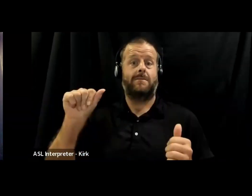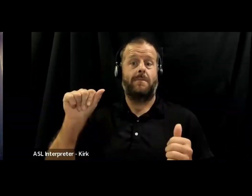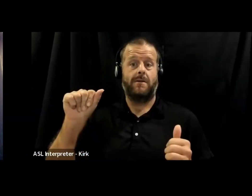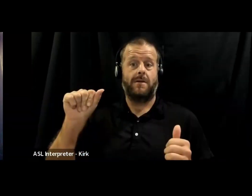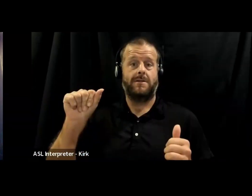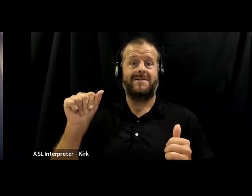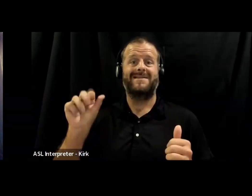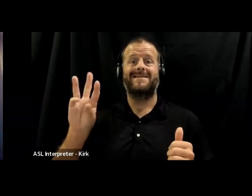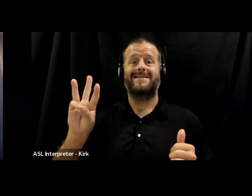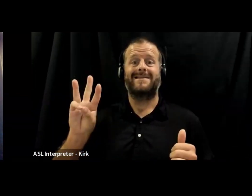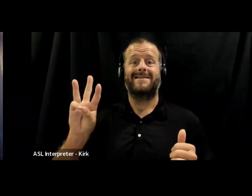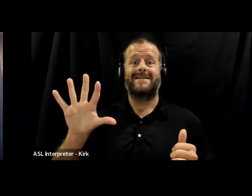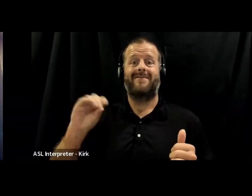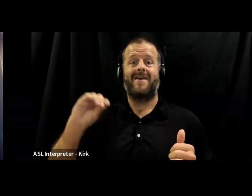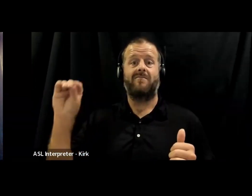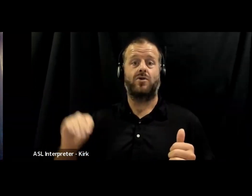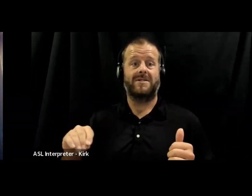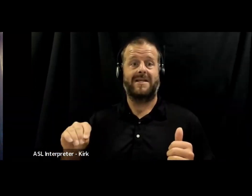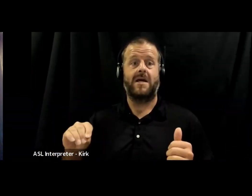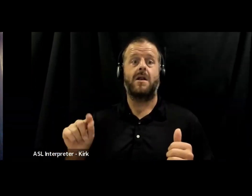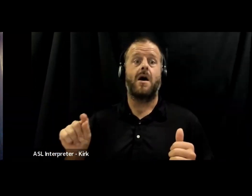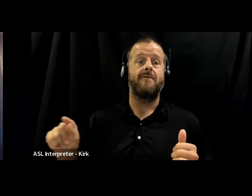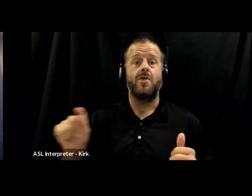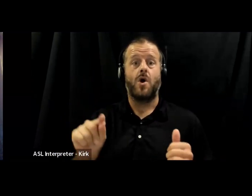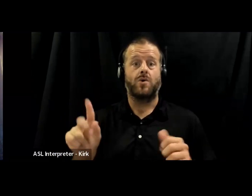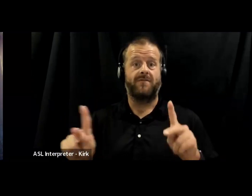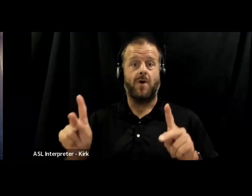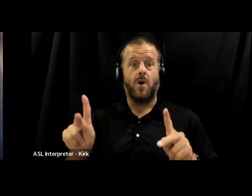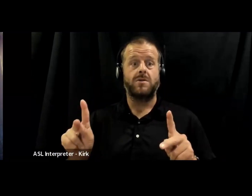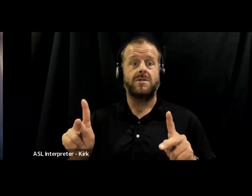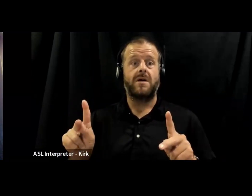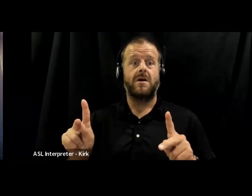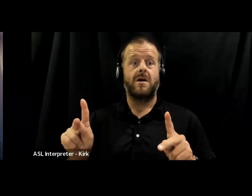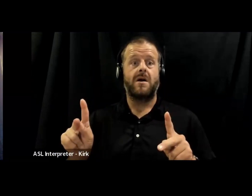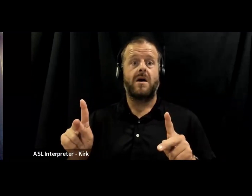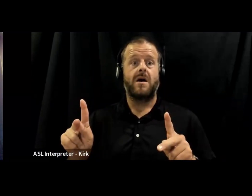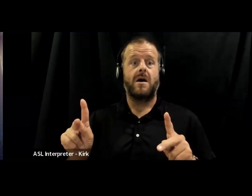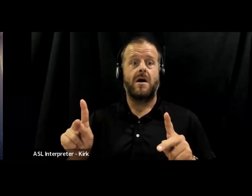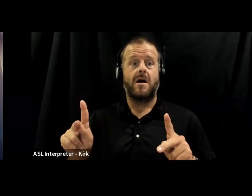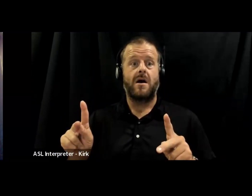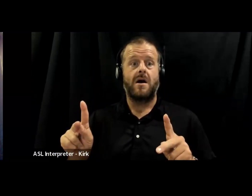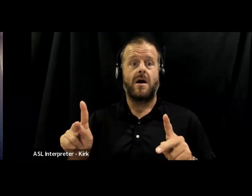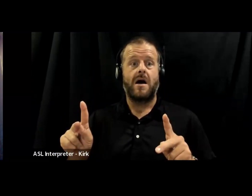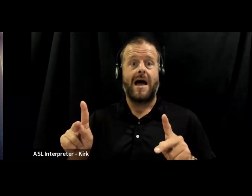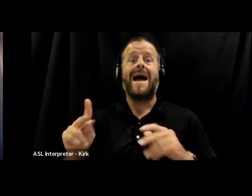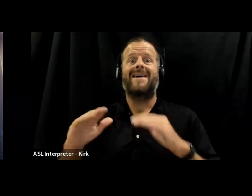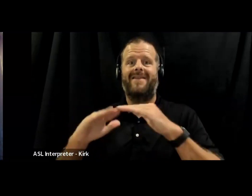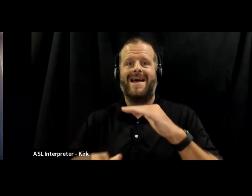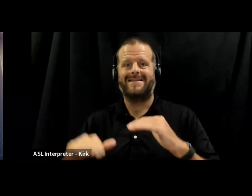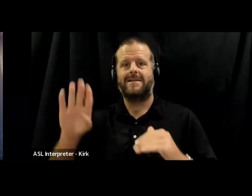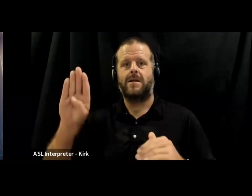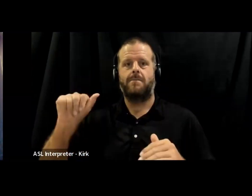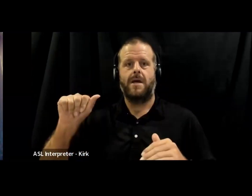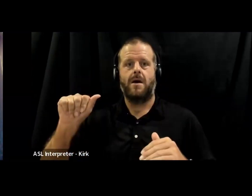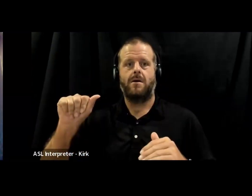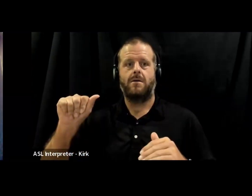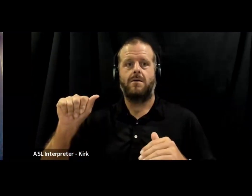65 percent of those folks have less than a BA. So that's a misconception.